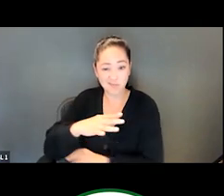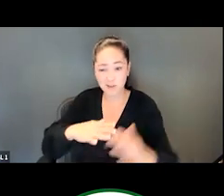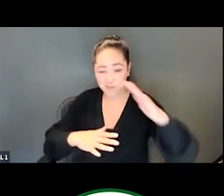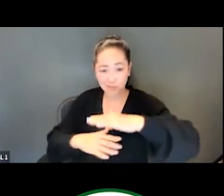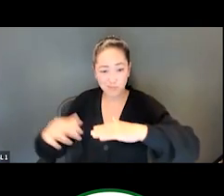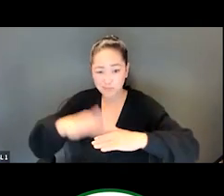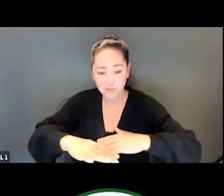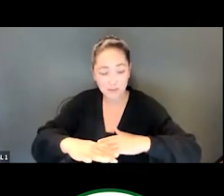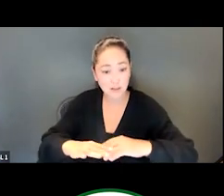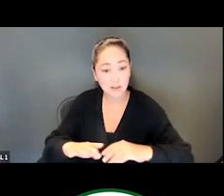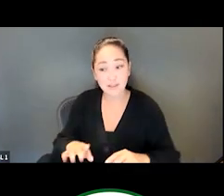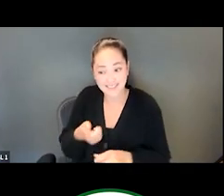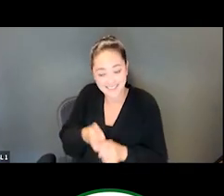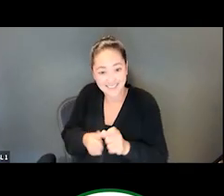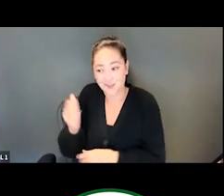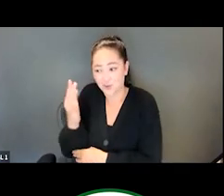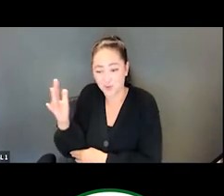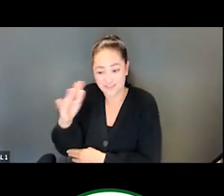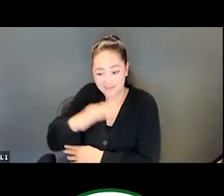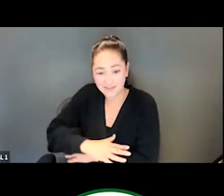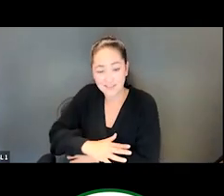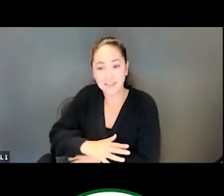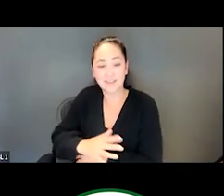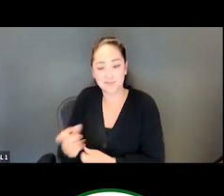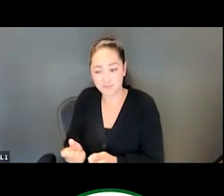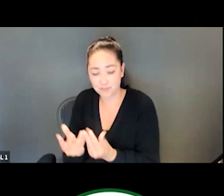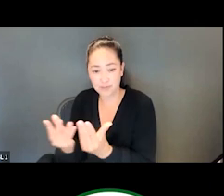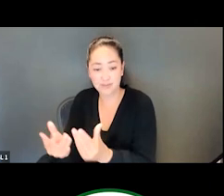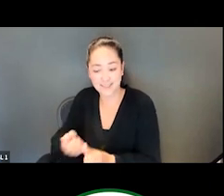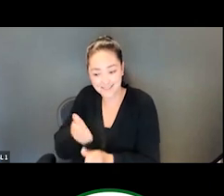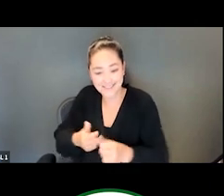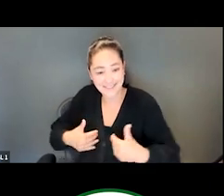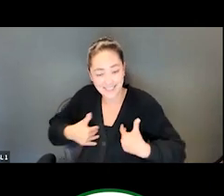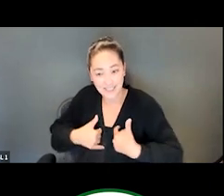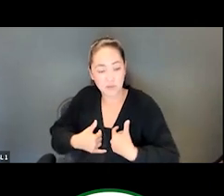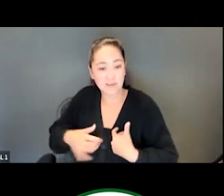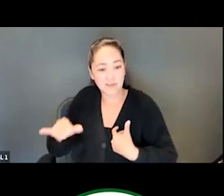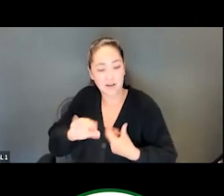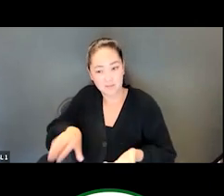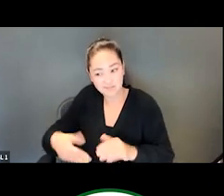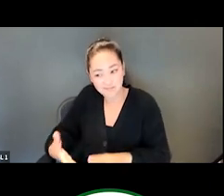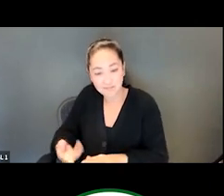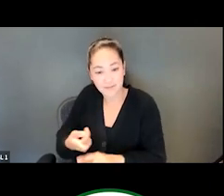also losing communities and homes. And those homes when they catch on fire lead to toxic